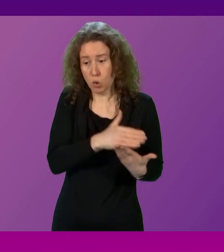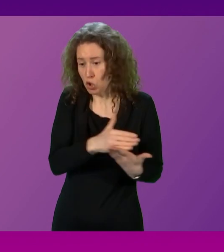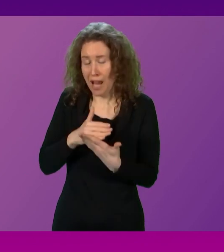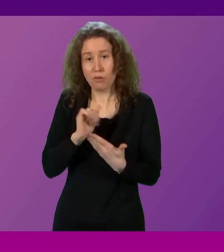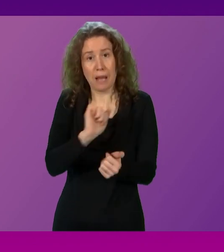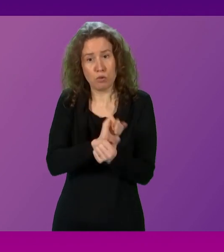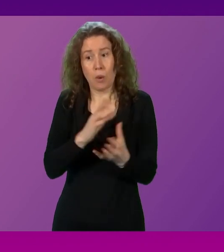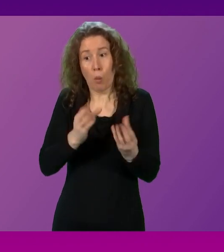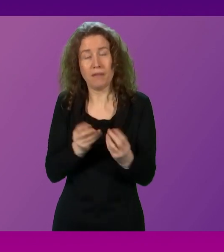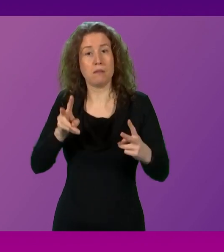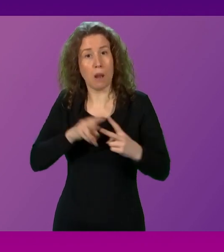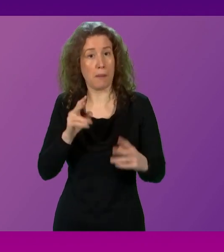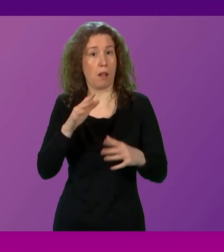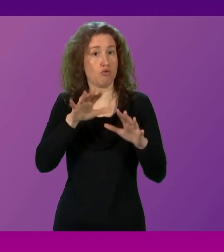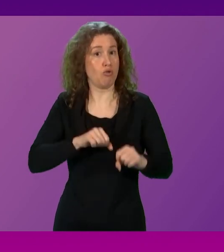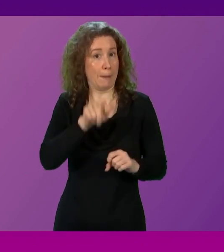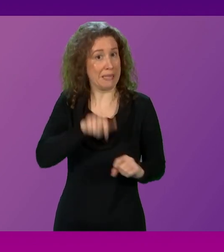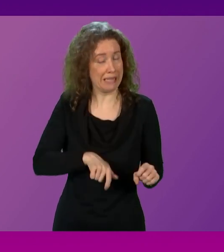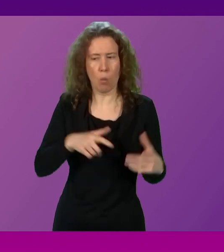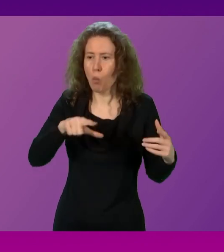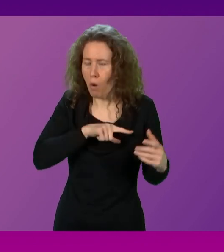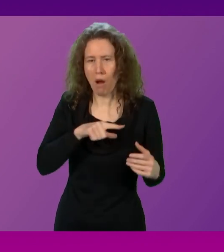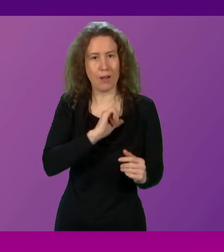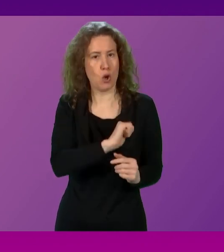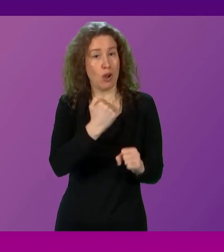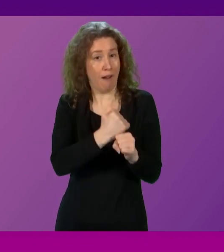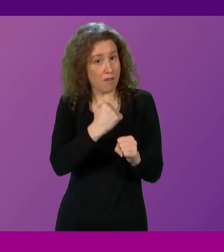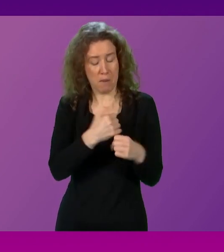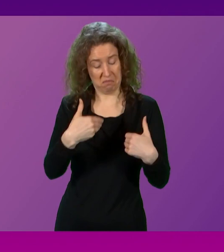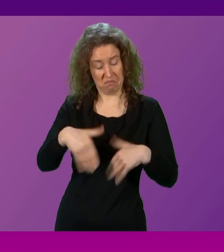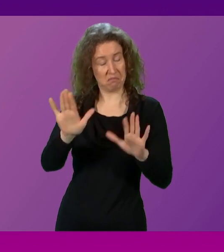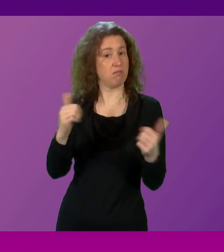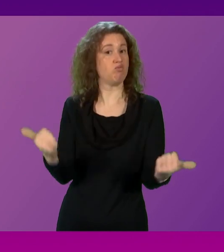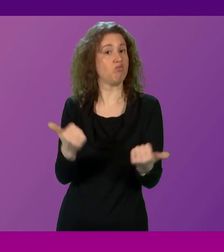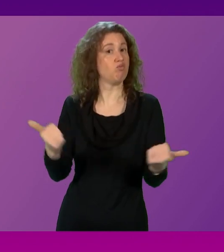with a double rapist, why on earth her Government is allowing them to be in a cell next door?